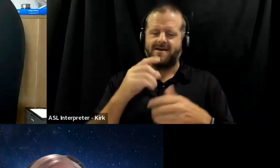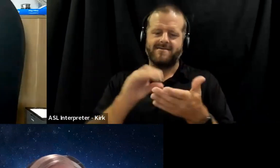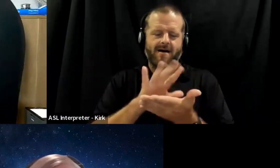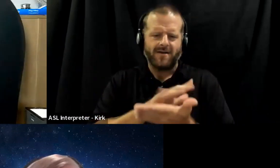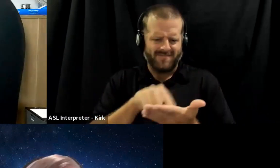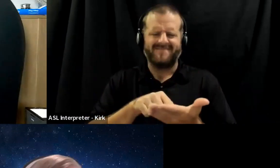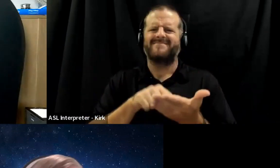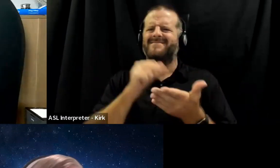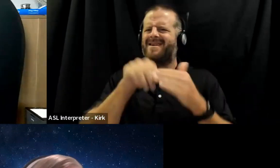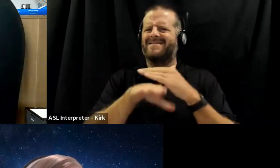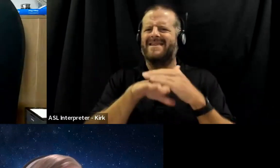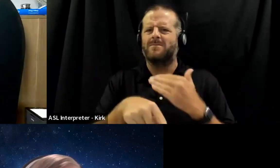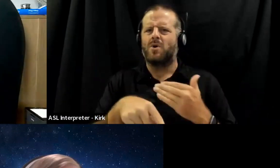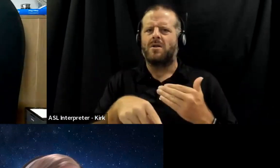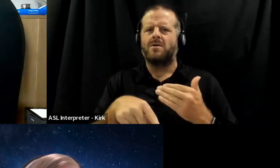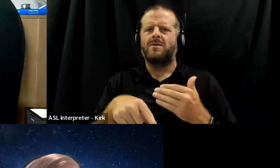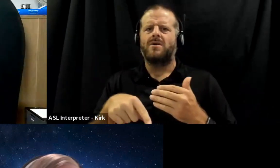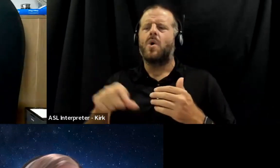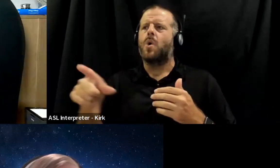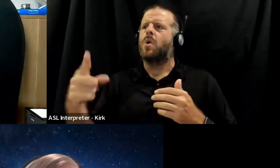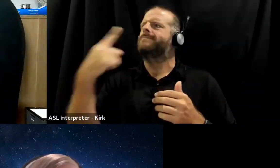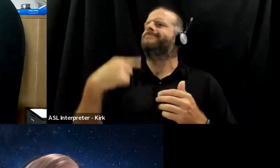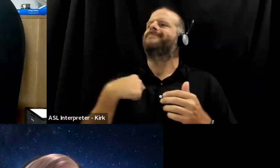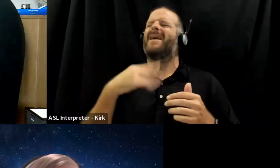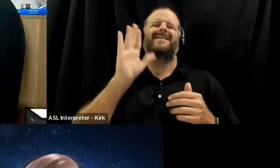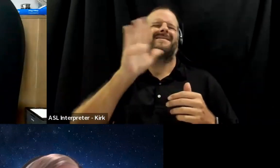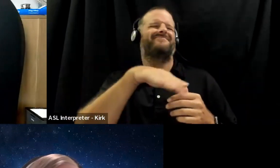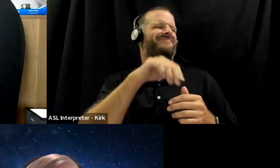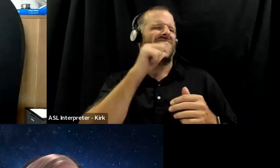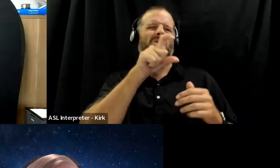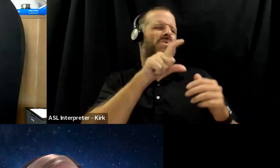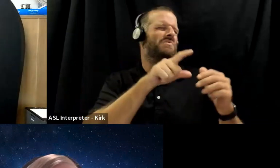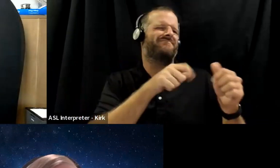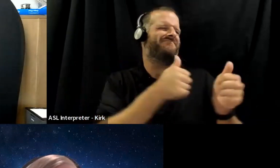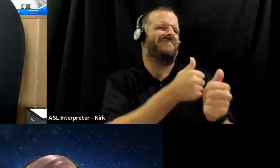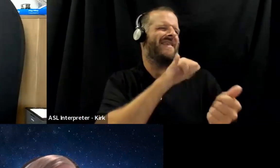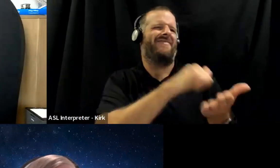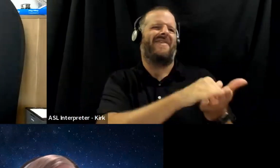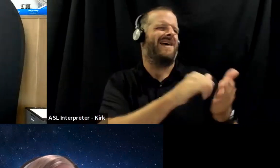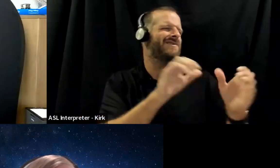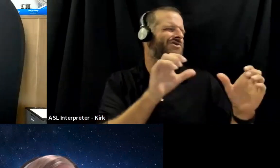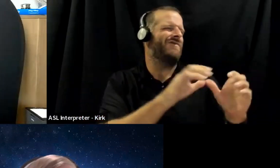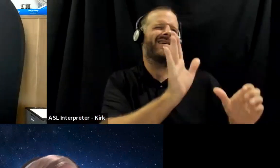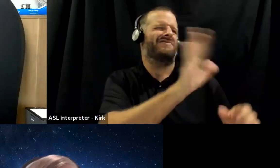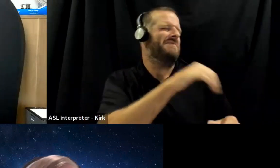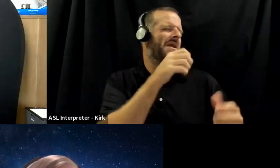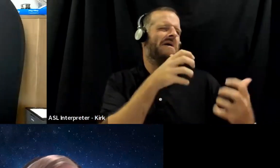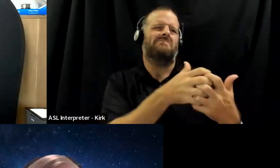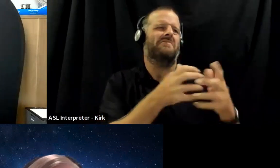shouldn't pursue a certain degree or certification. And there's absolutely nothing that we